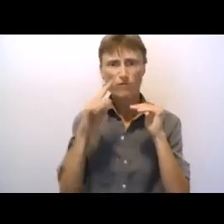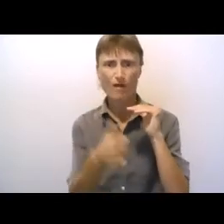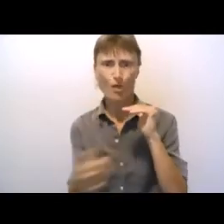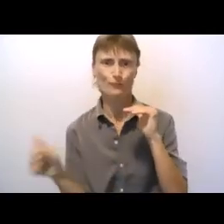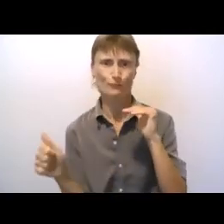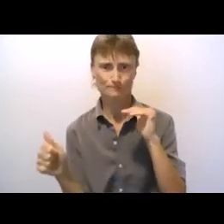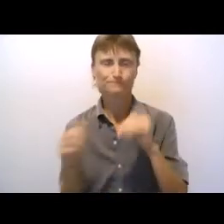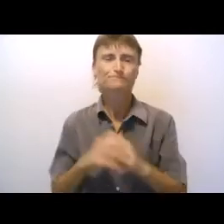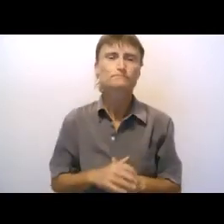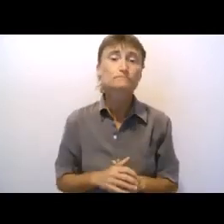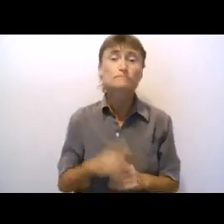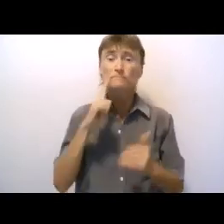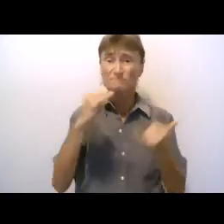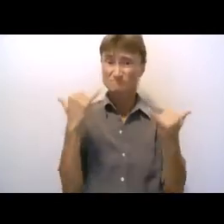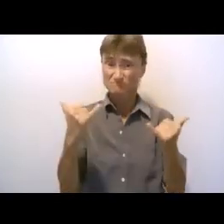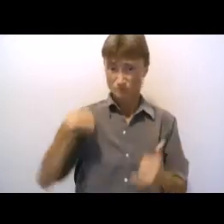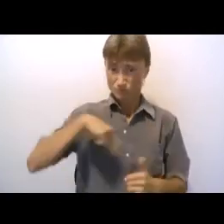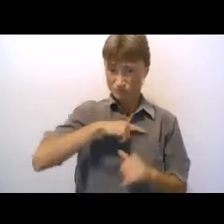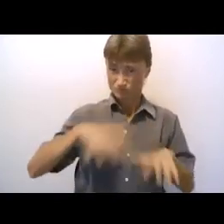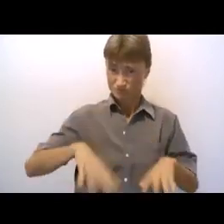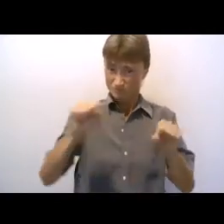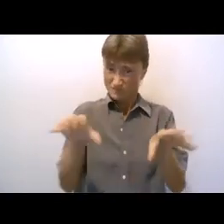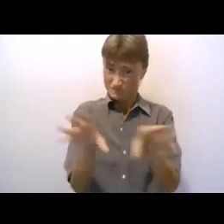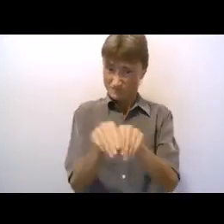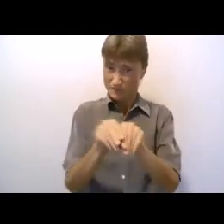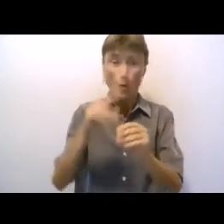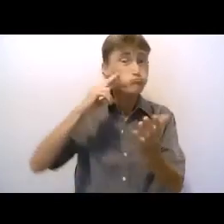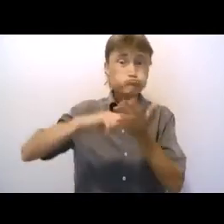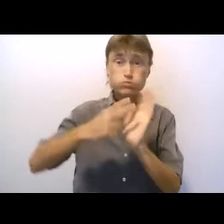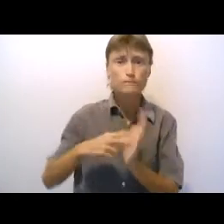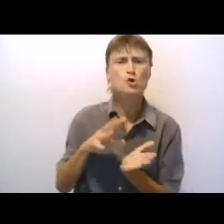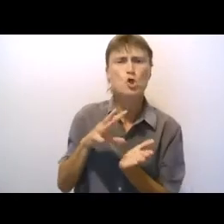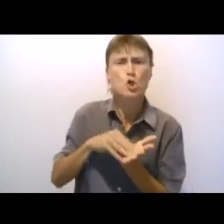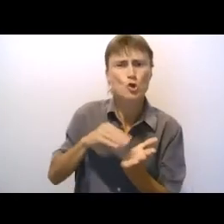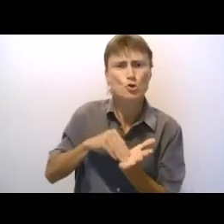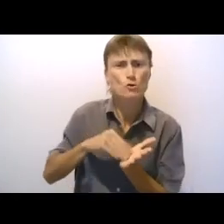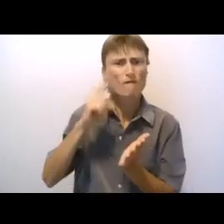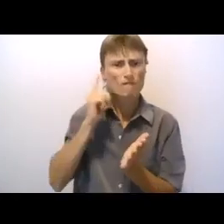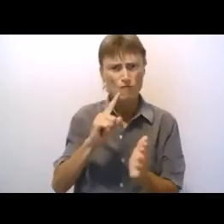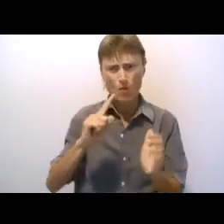something problematic, apologize, listen to the voices of others, and then learn and adjust